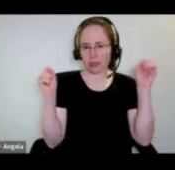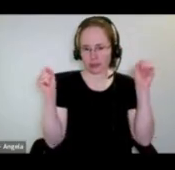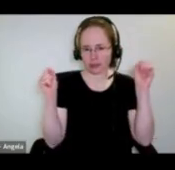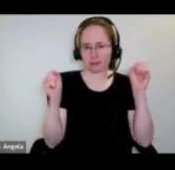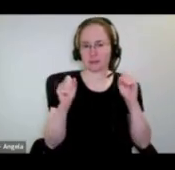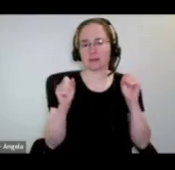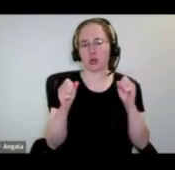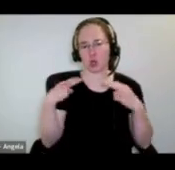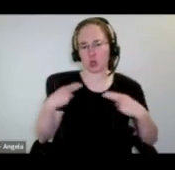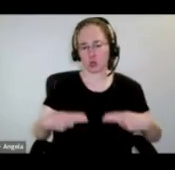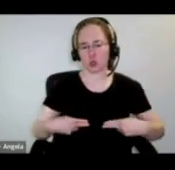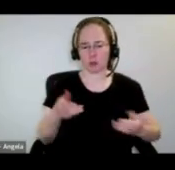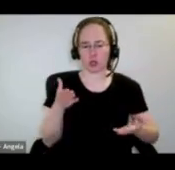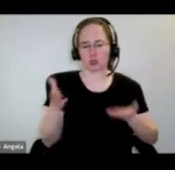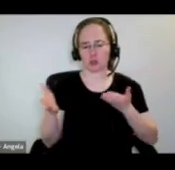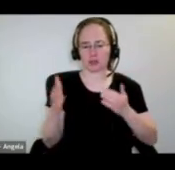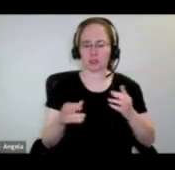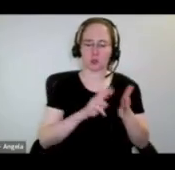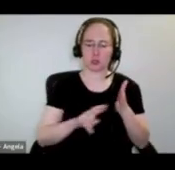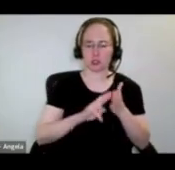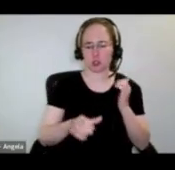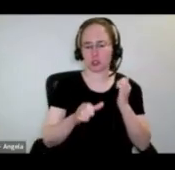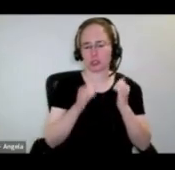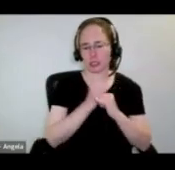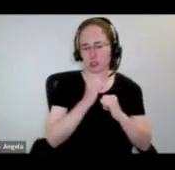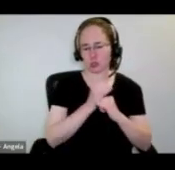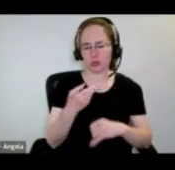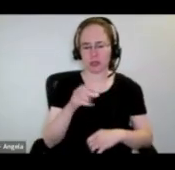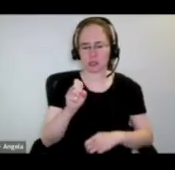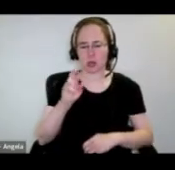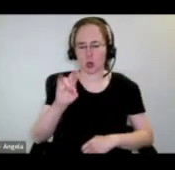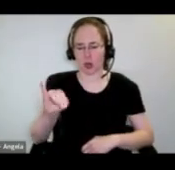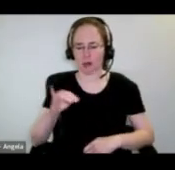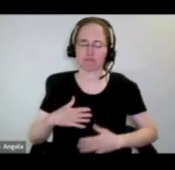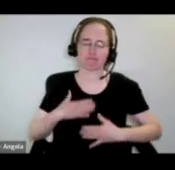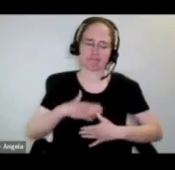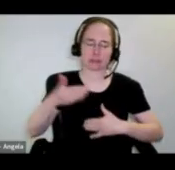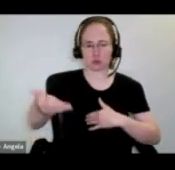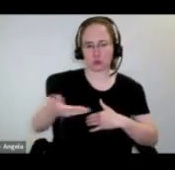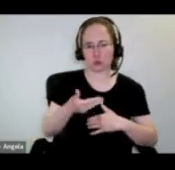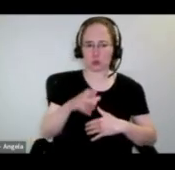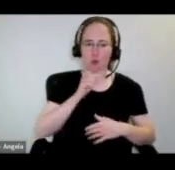Valerie Bradley: Hi, I'll… yes, and I am the, President Emerita of the Human Services Research Institute.